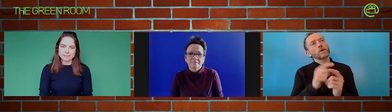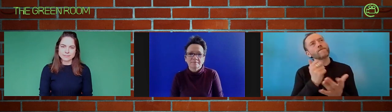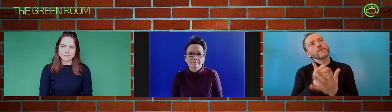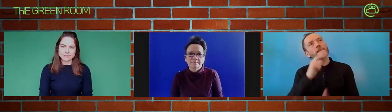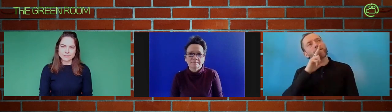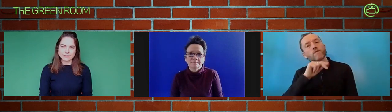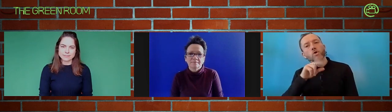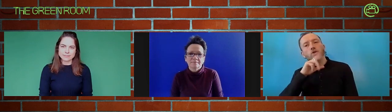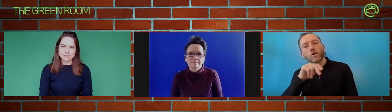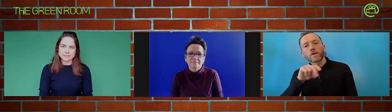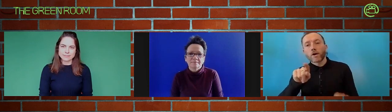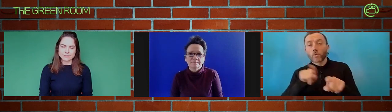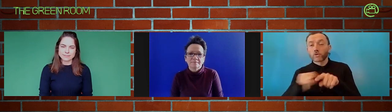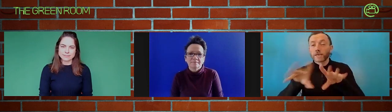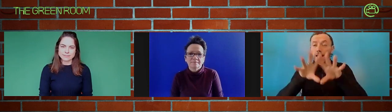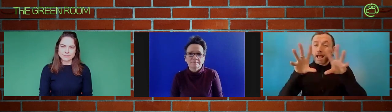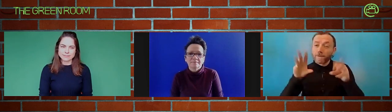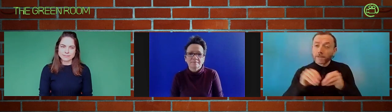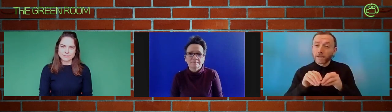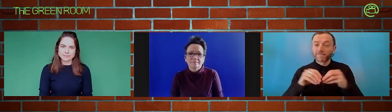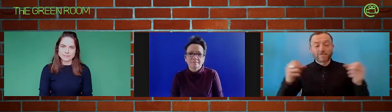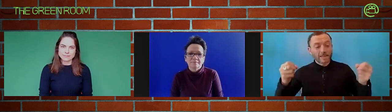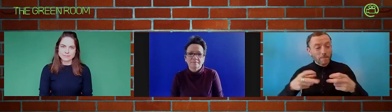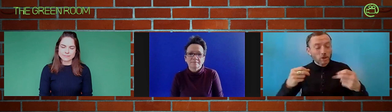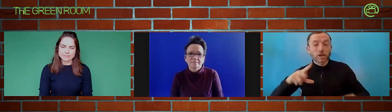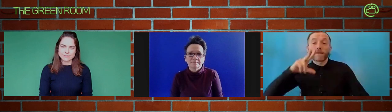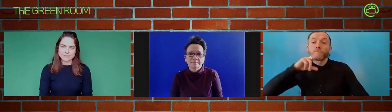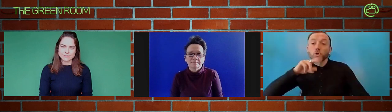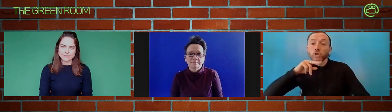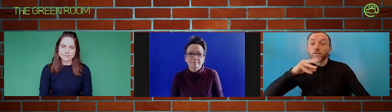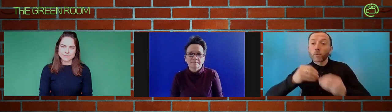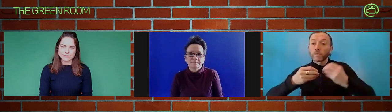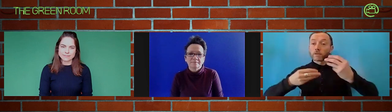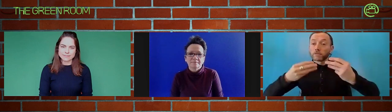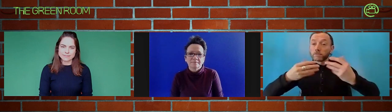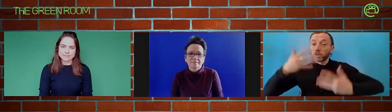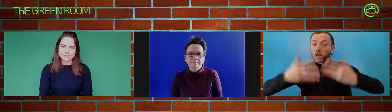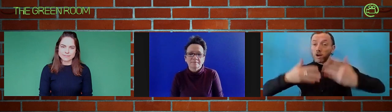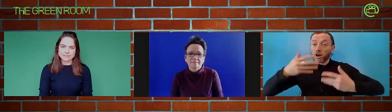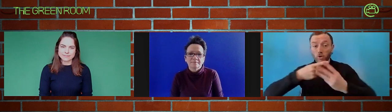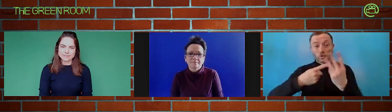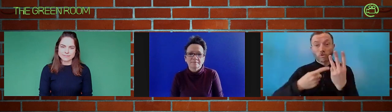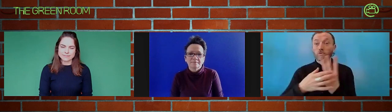the whole thing so there's captions, voice over and the signs themselves but also what we tried to do was to put